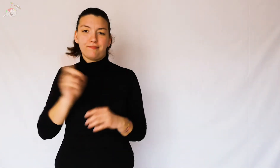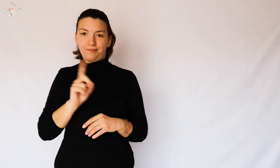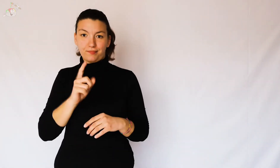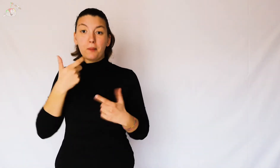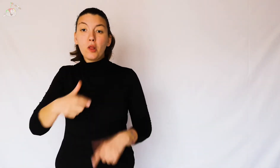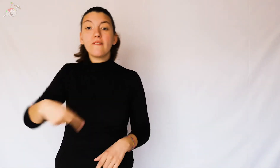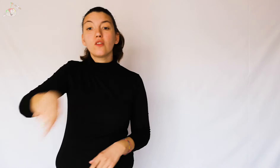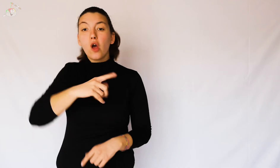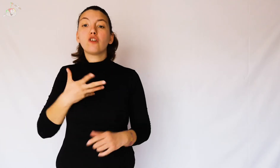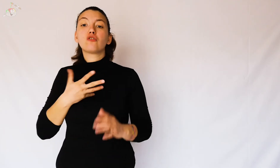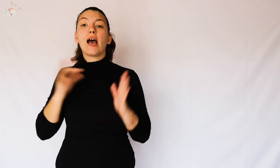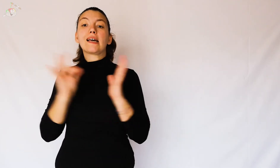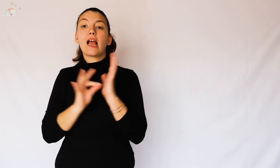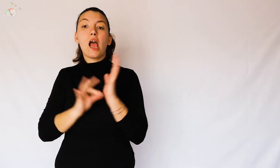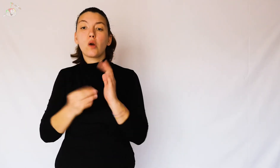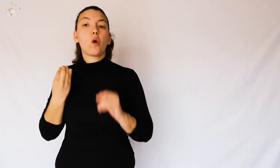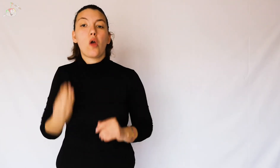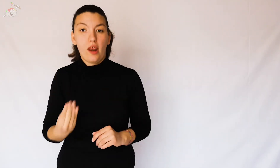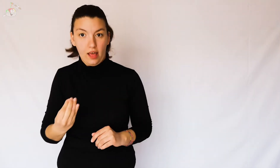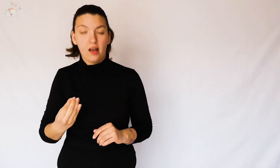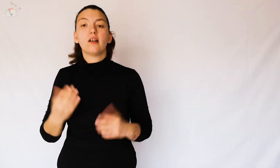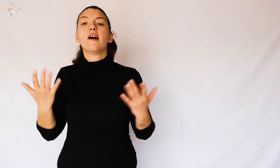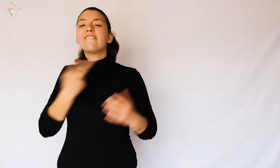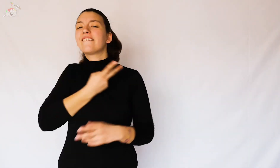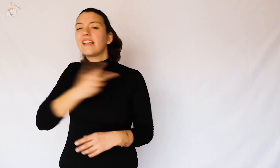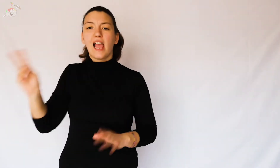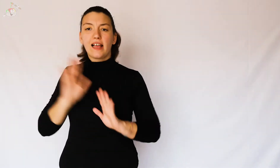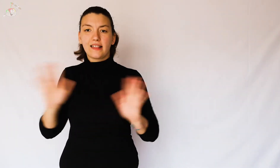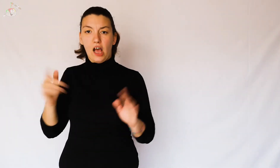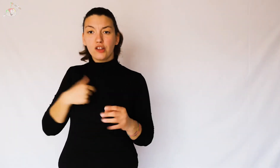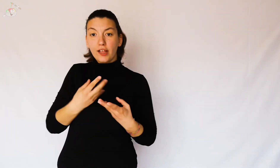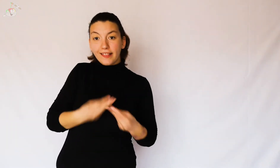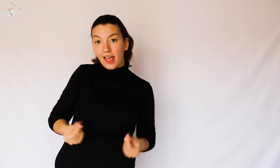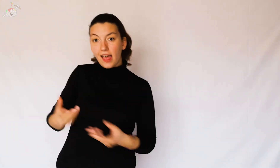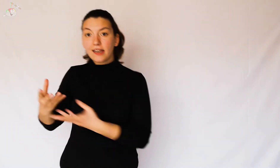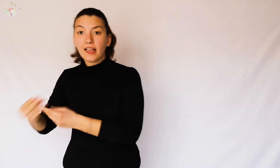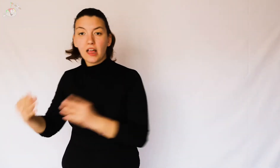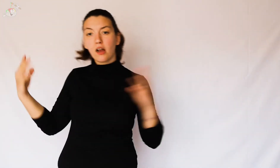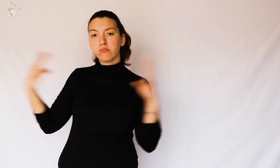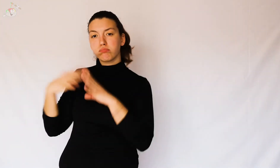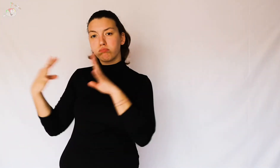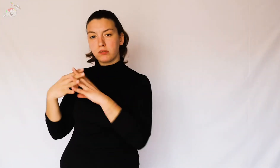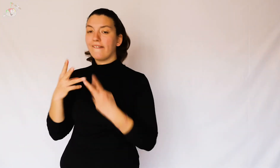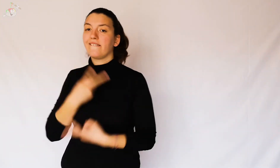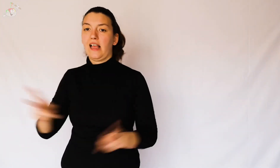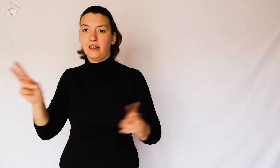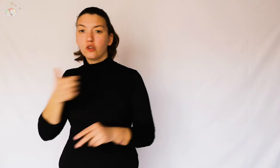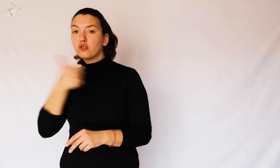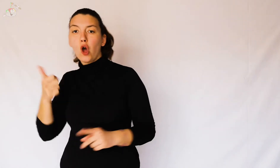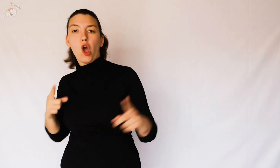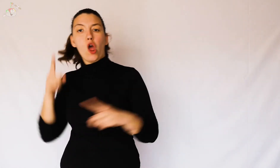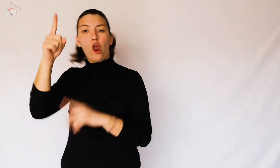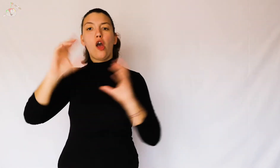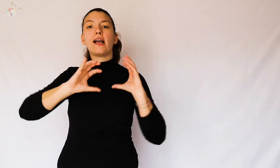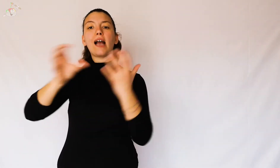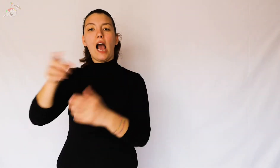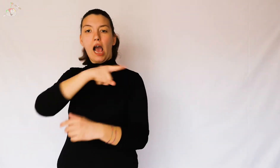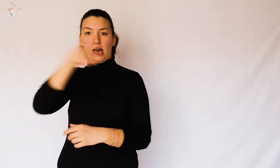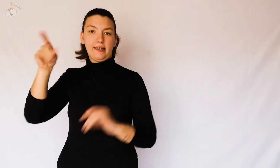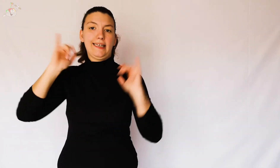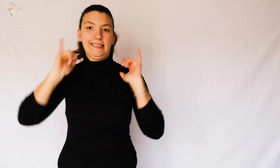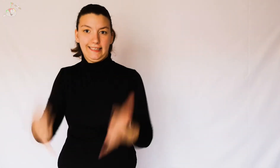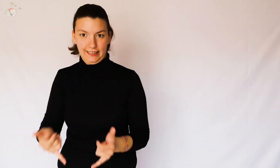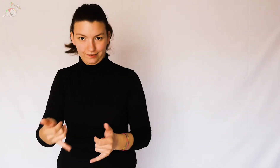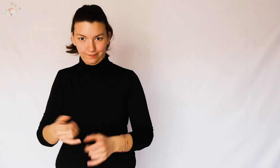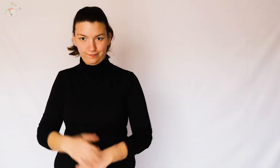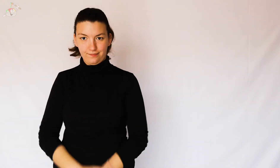but no because there is a ban on fighting each other, it is only allowed towards the wagons.